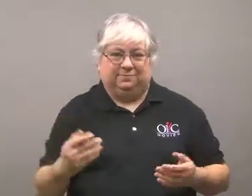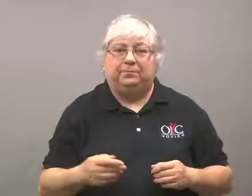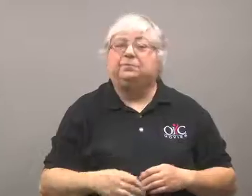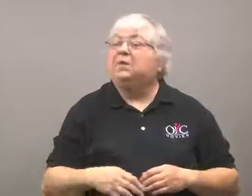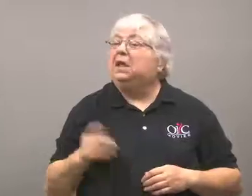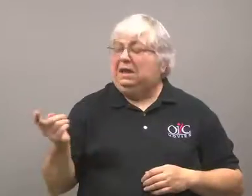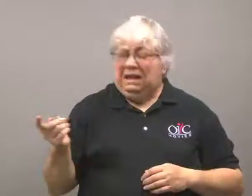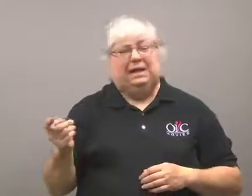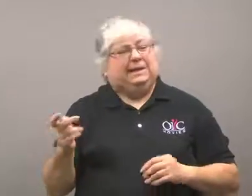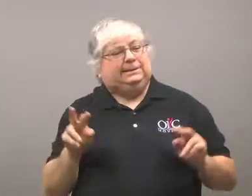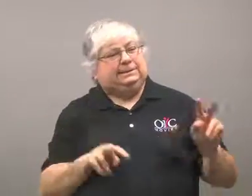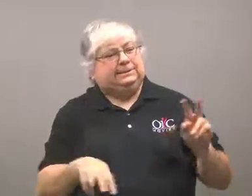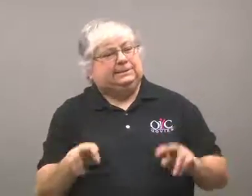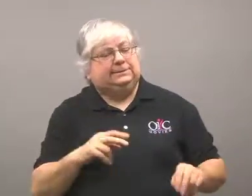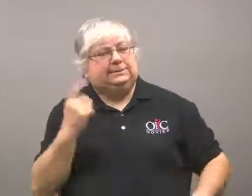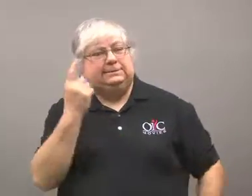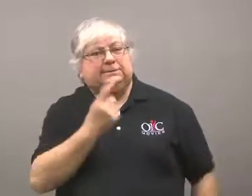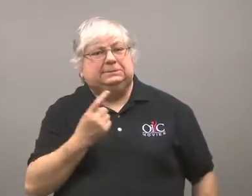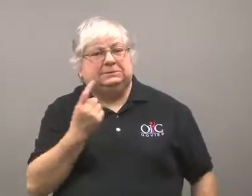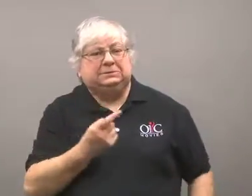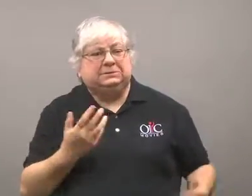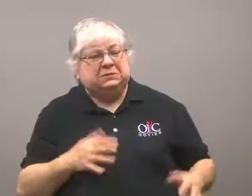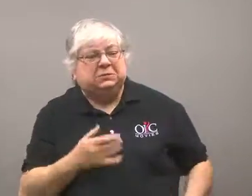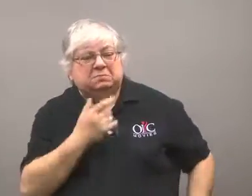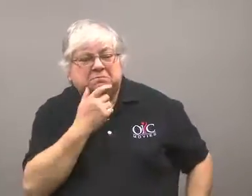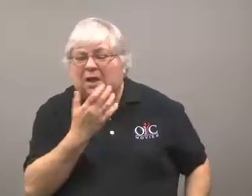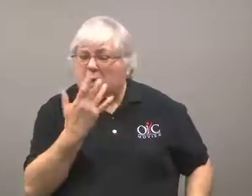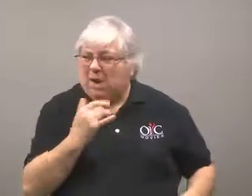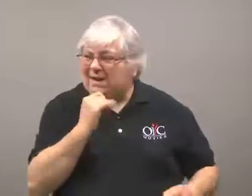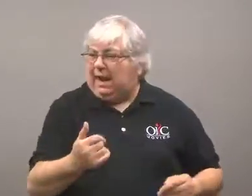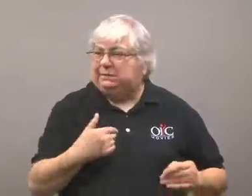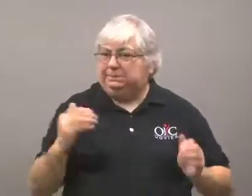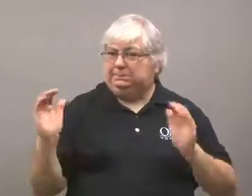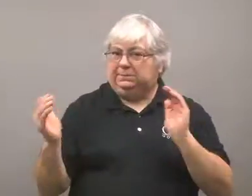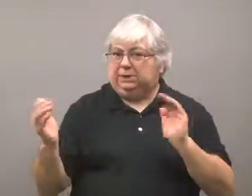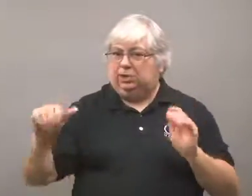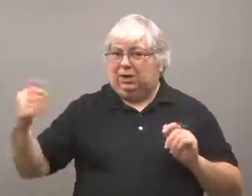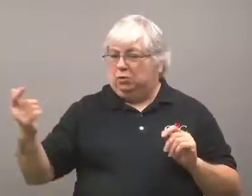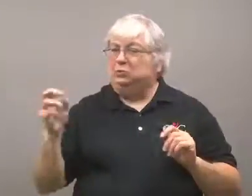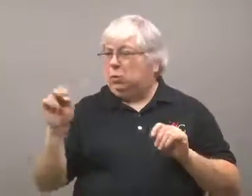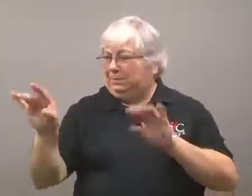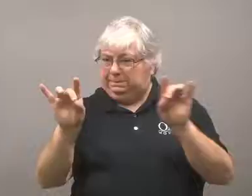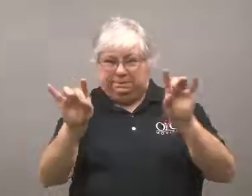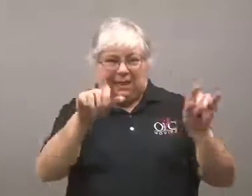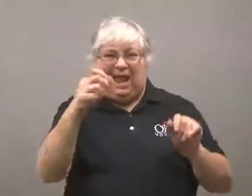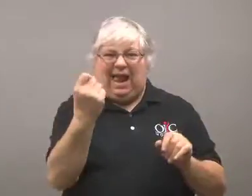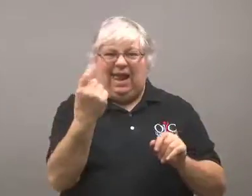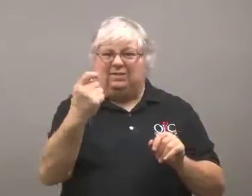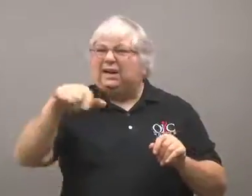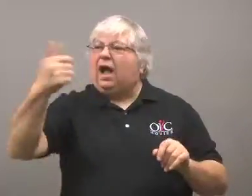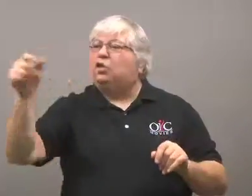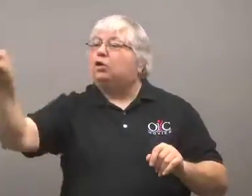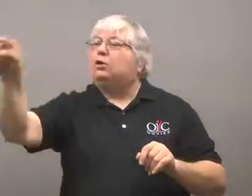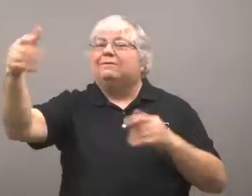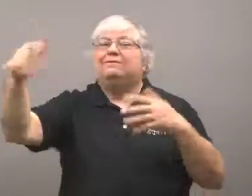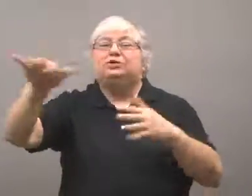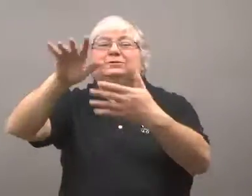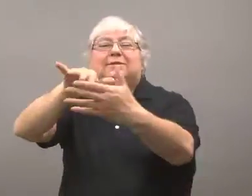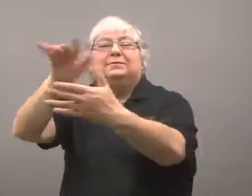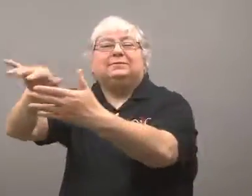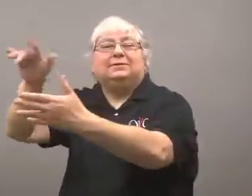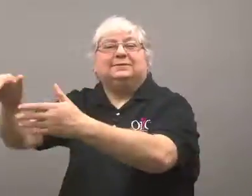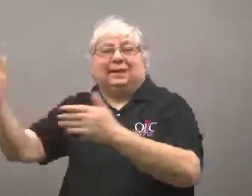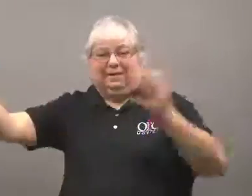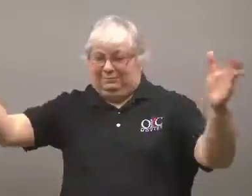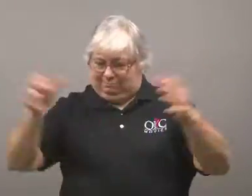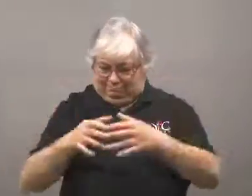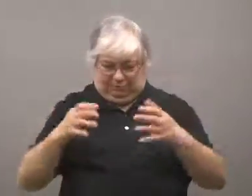The researchers decided to compare their results with 11 other studies.